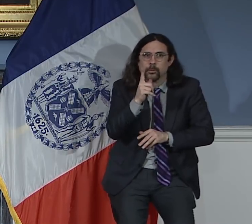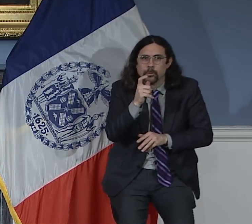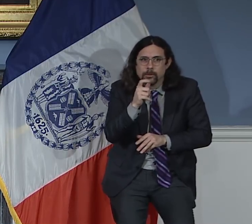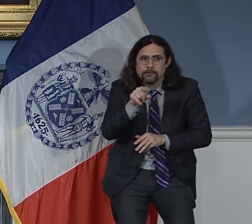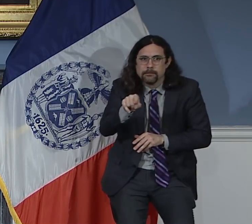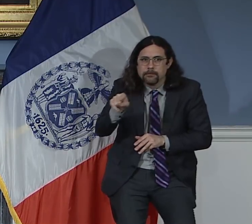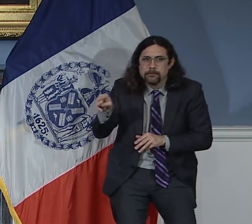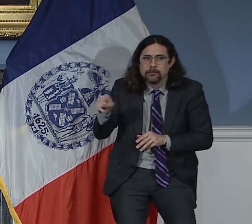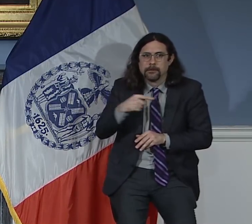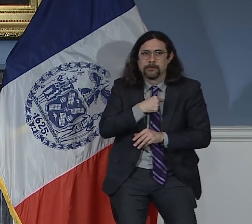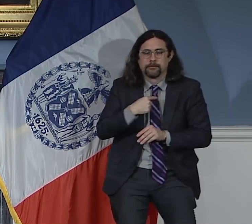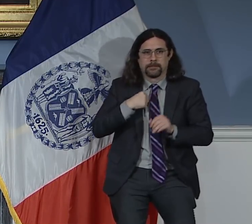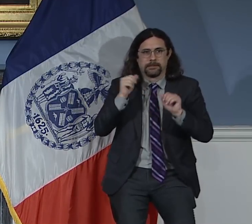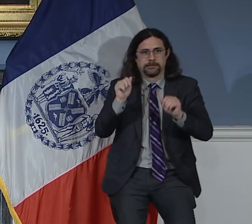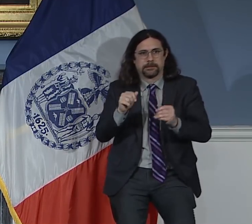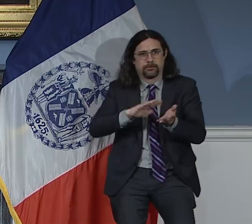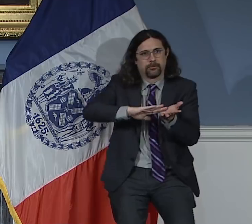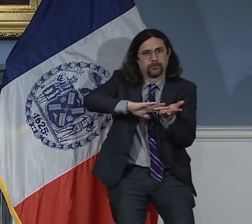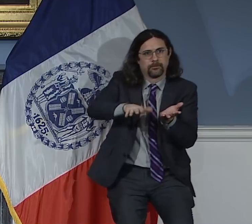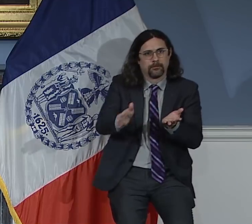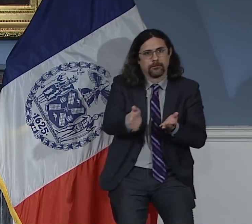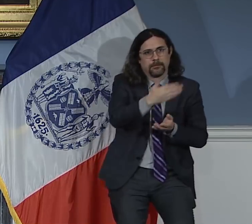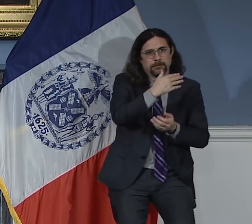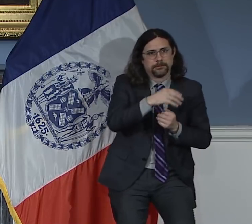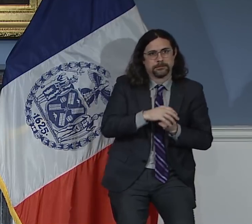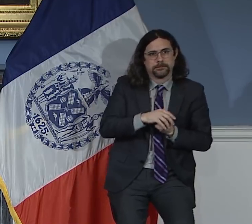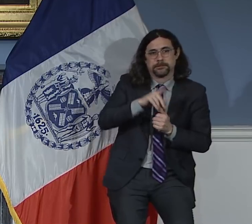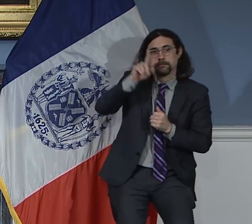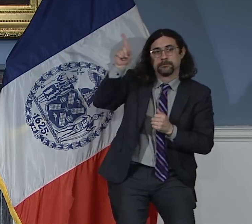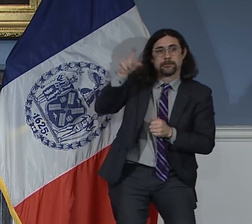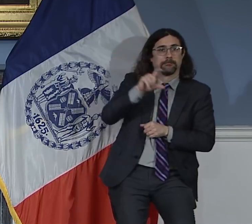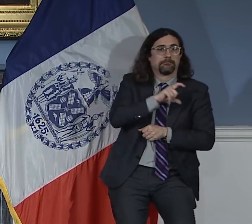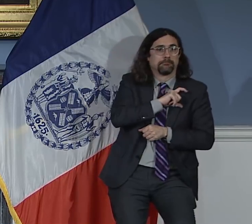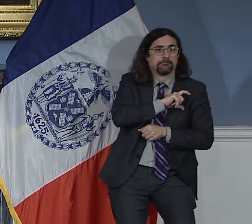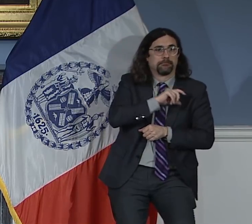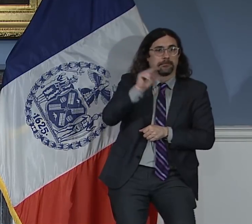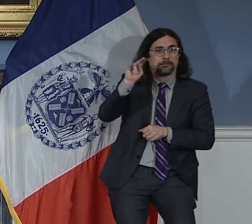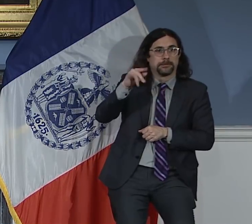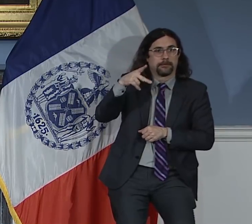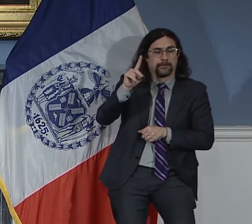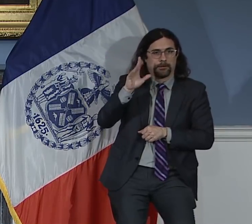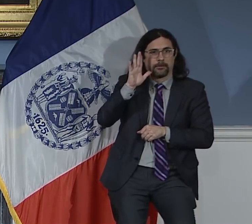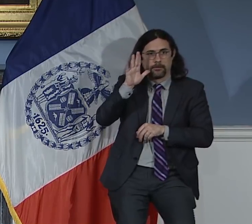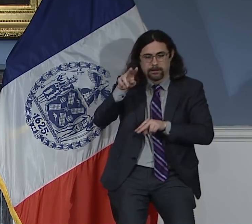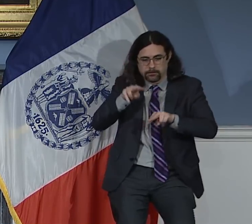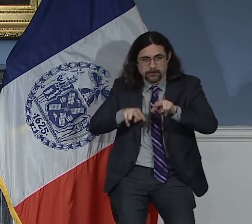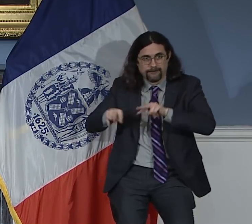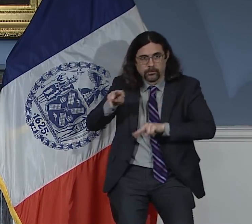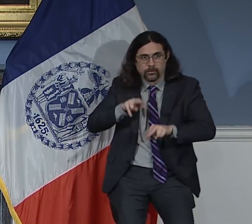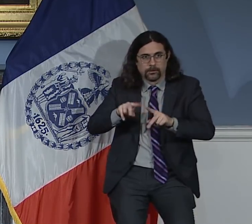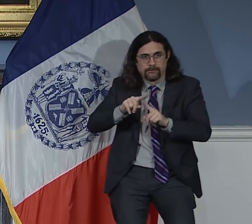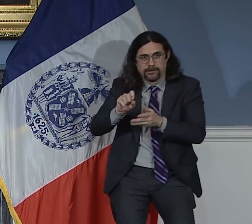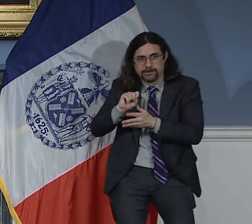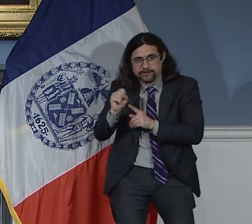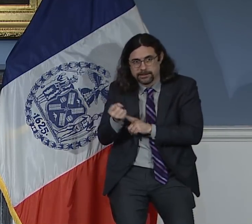ONGOING EFFORT. IT WILL GO AS WE REVIEW MORE CASES. CESAS ARE BEING REVIEWED BY THE NYPD AND MAYOR'S OFFICE.